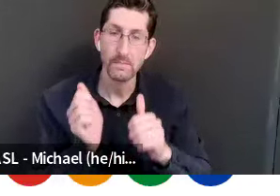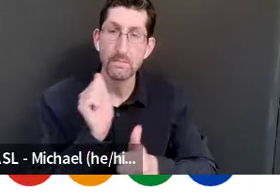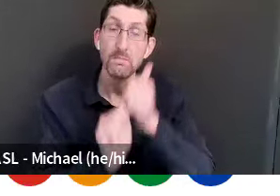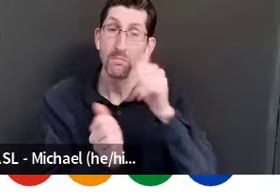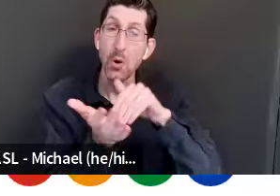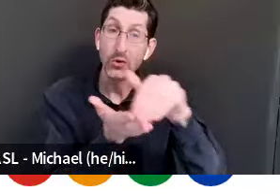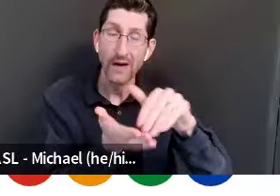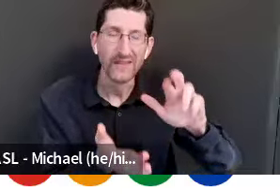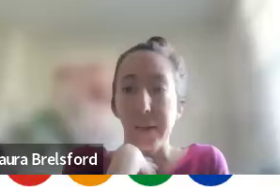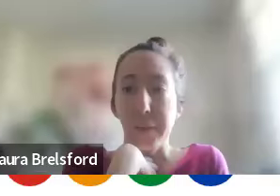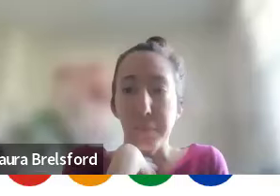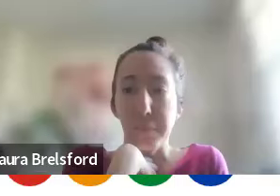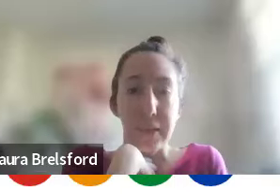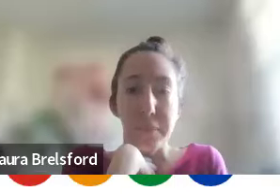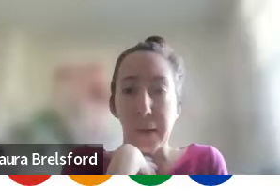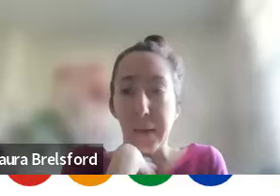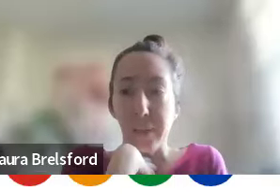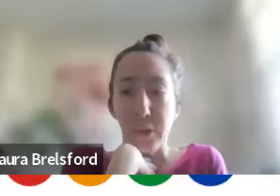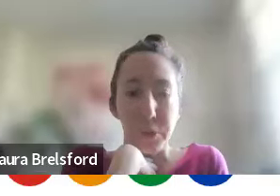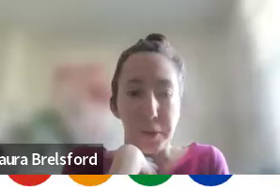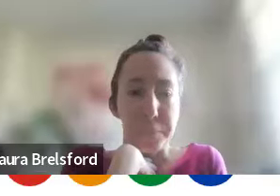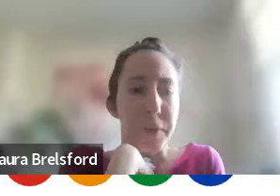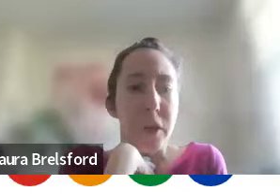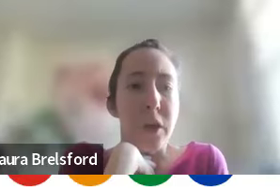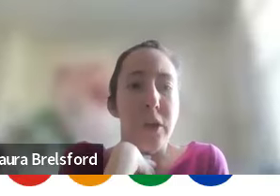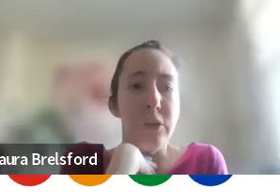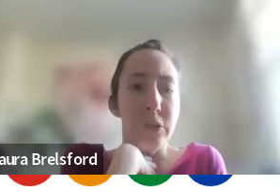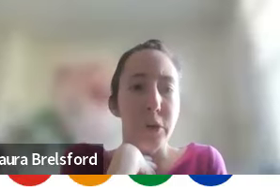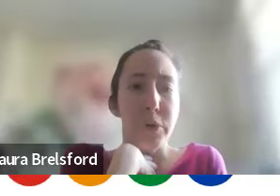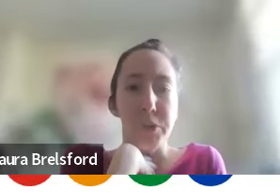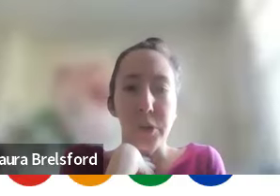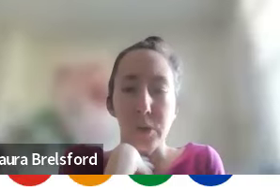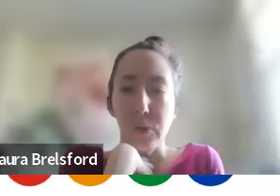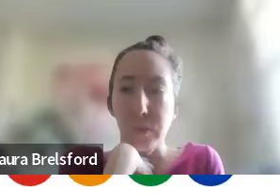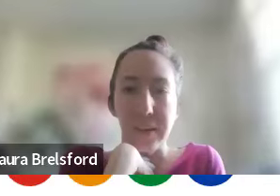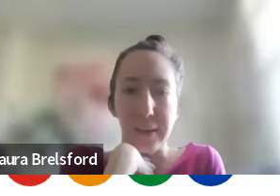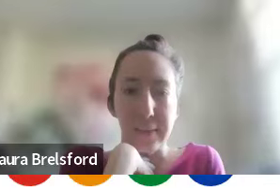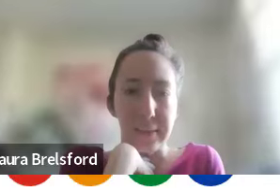THESE ARE GENERALLY INITIATIVES THAT RTAG IS PARTICULARLY INTERESTED IN. AND WILL BE PICKING UP STEAM IN